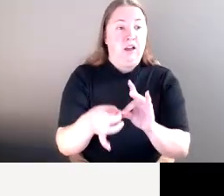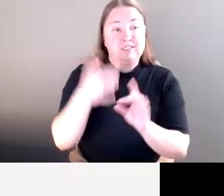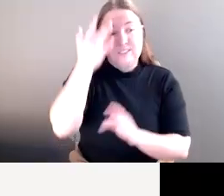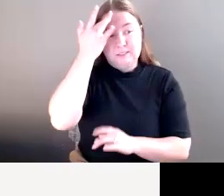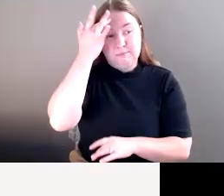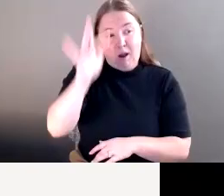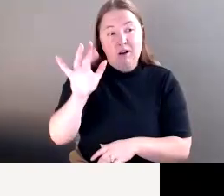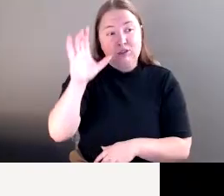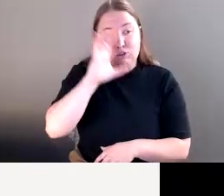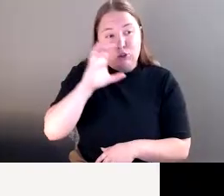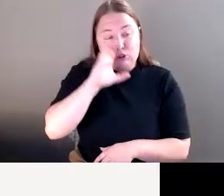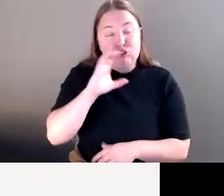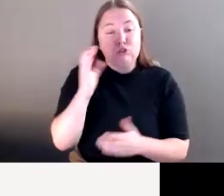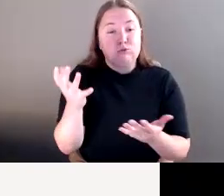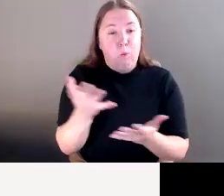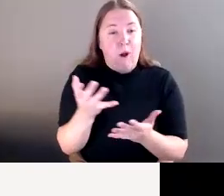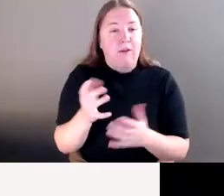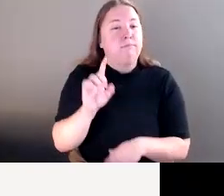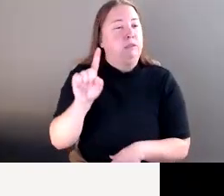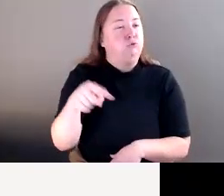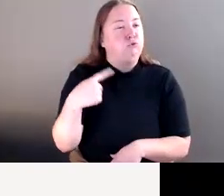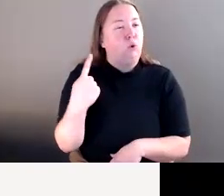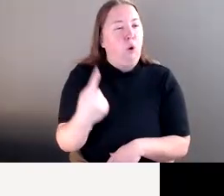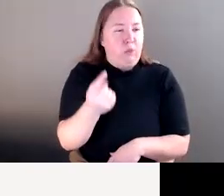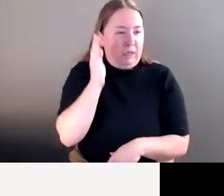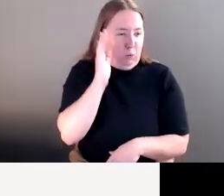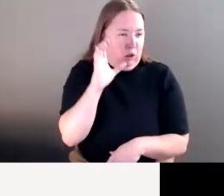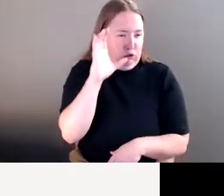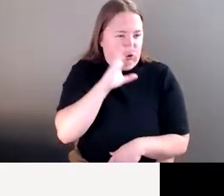is it's only going to search in a single course.